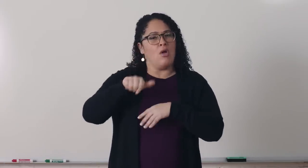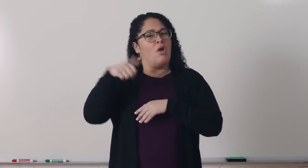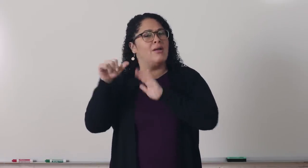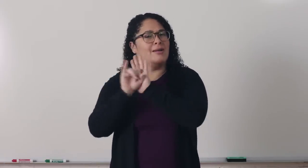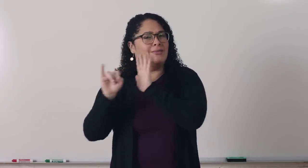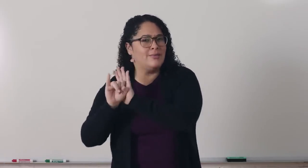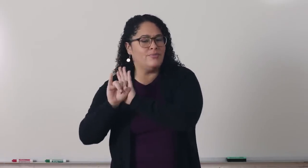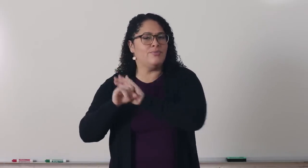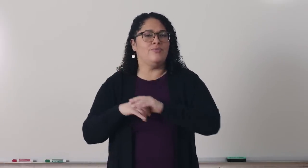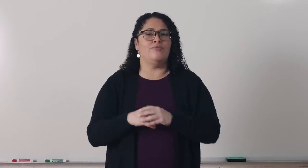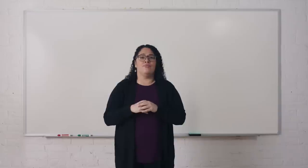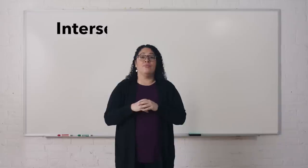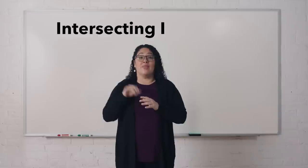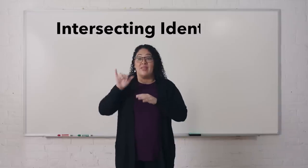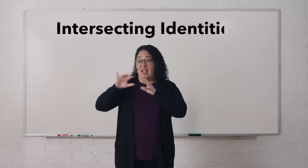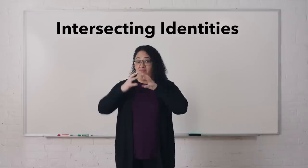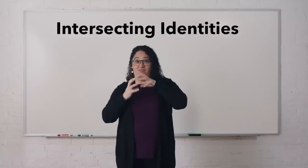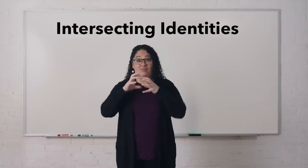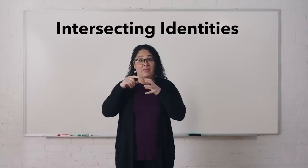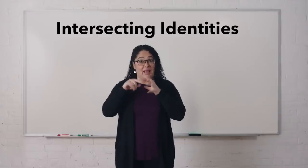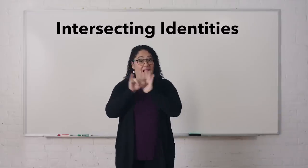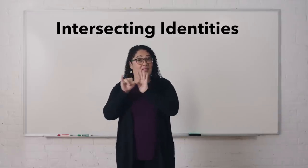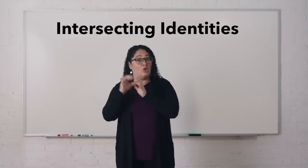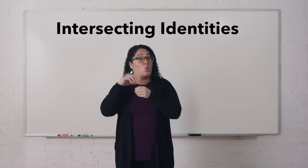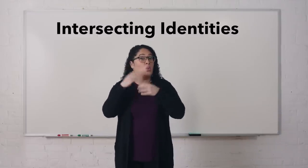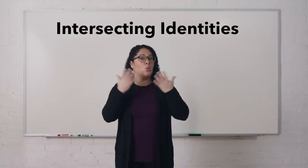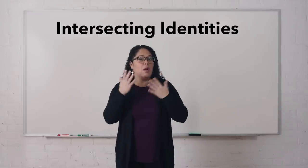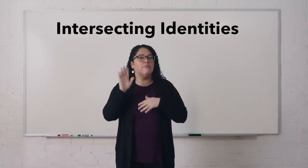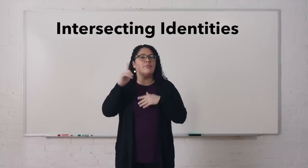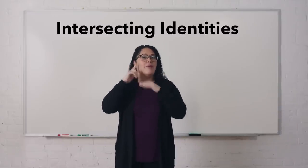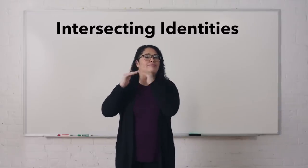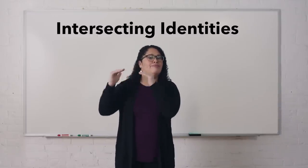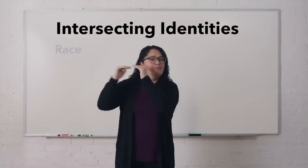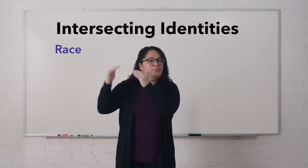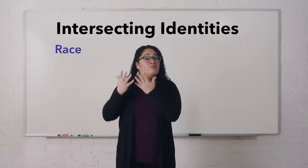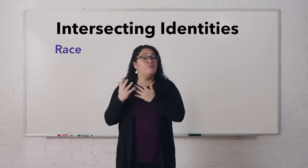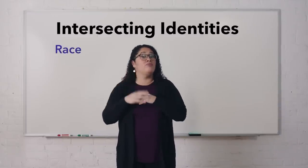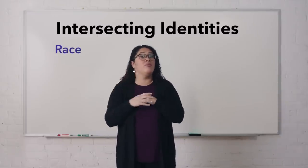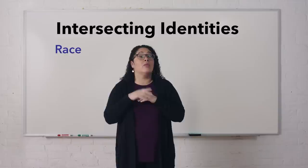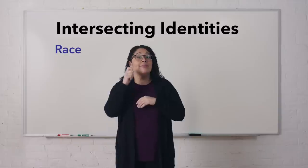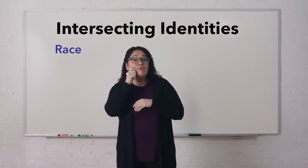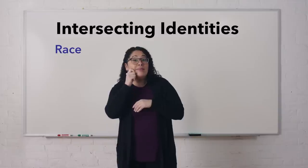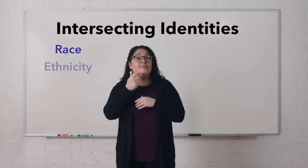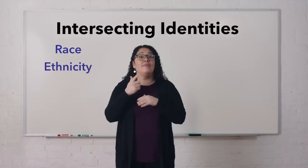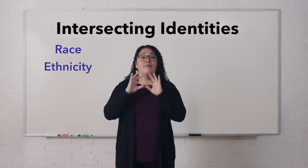Deaf people also have identities that intersect with their hearing status, including race,